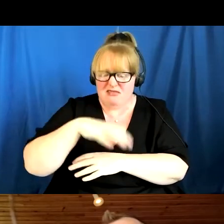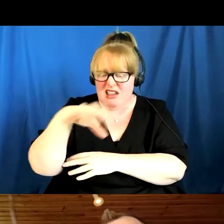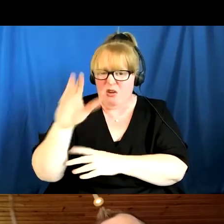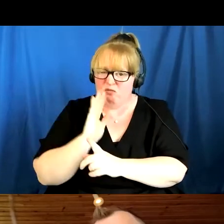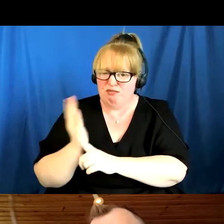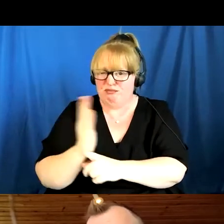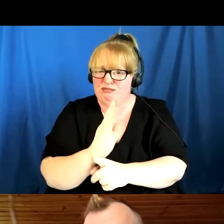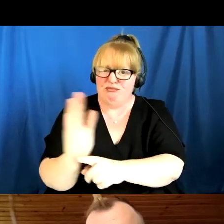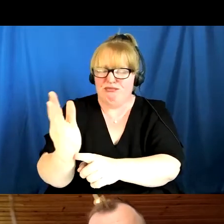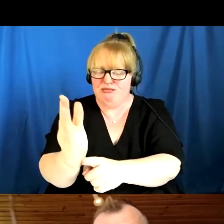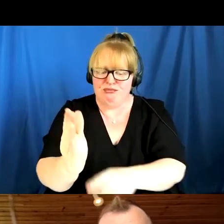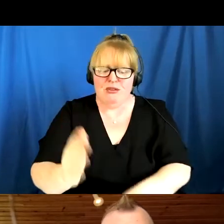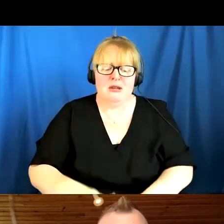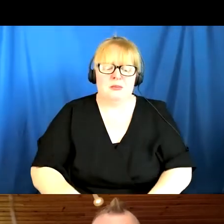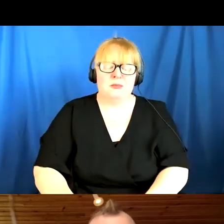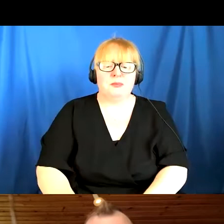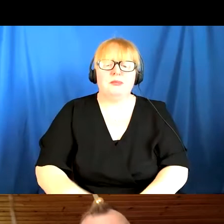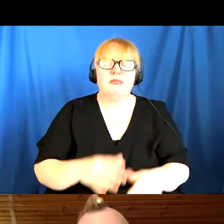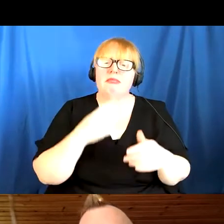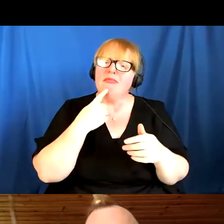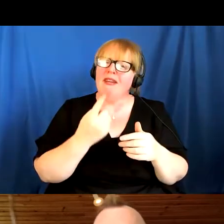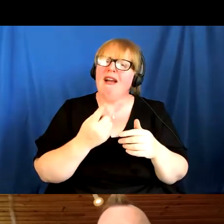coastal project, which I guess, is a bit of a theme, I guess.